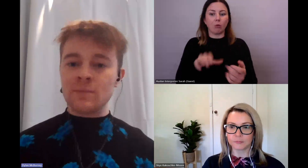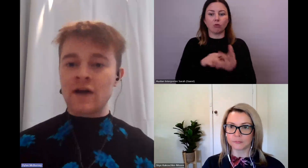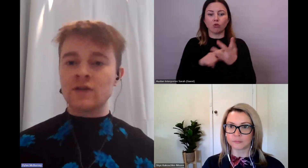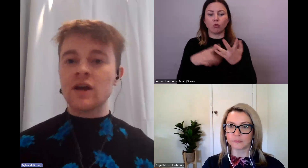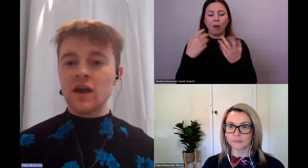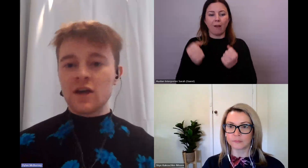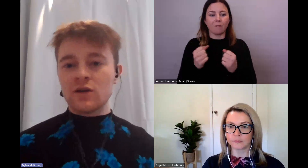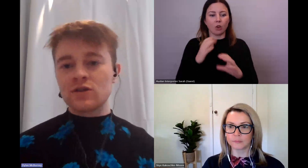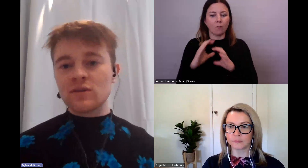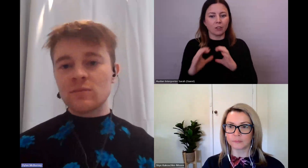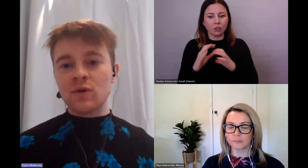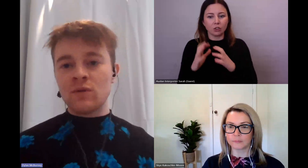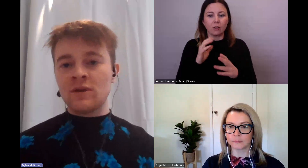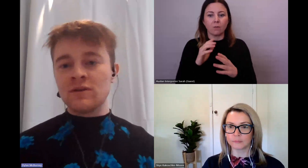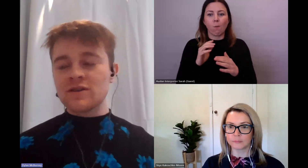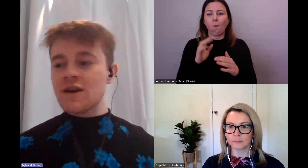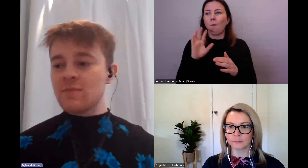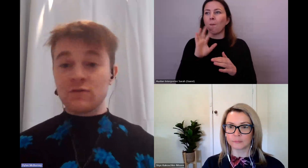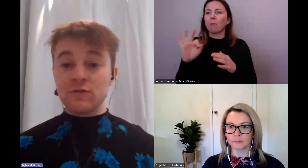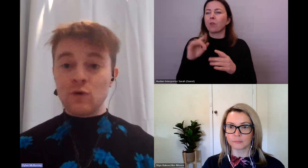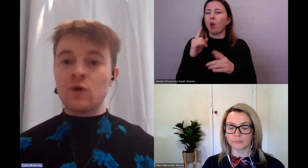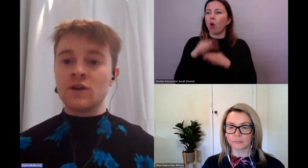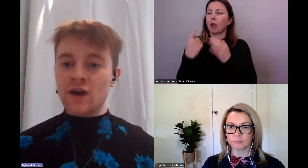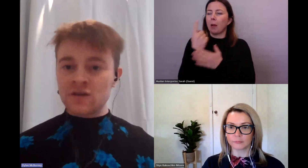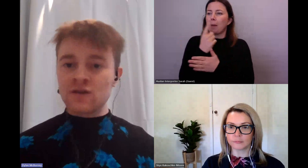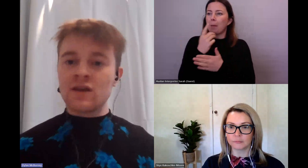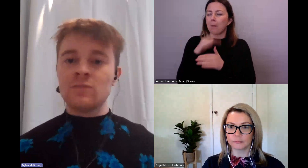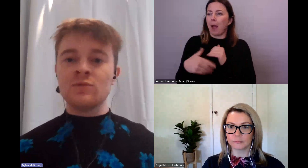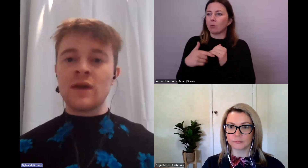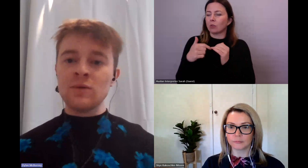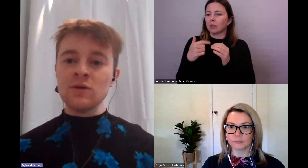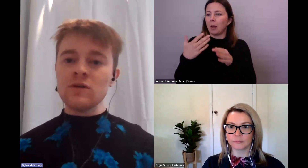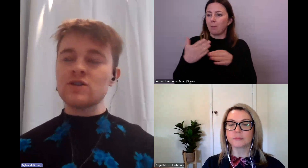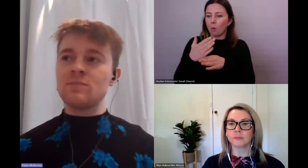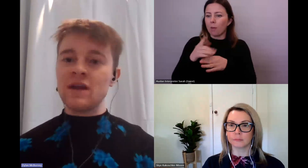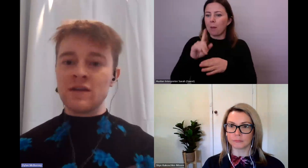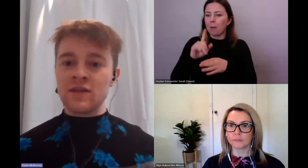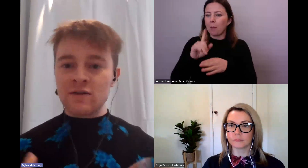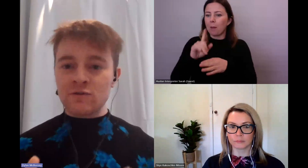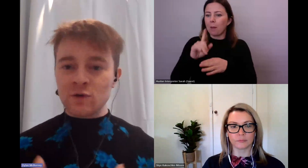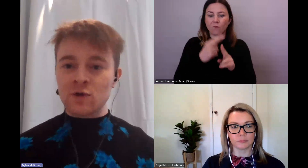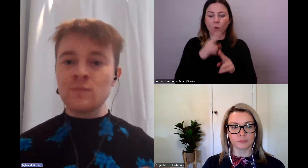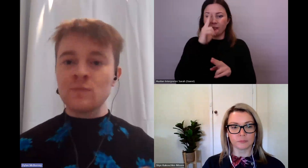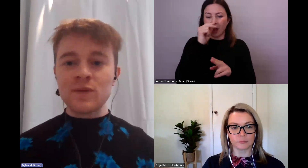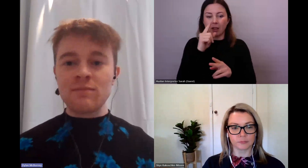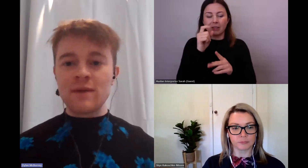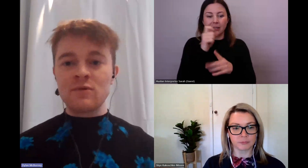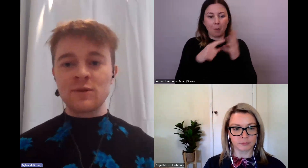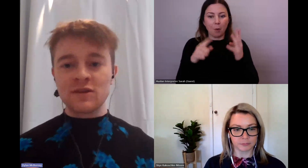about not just employment but for young disabled people to be in that room with people with the